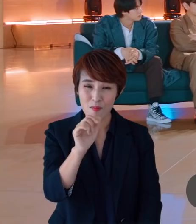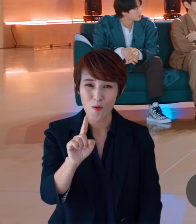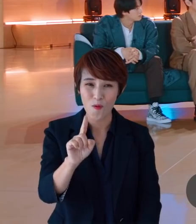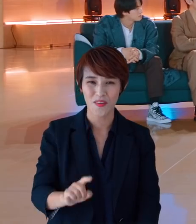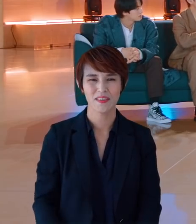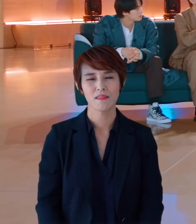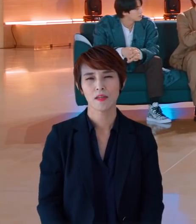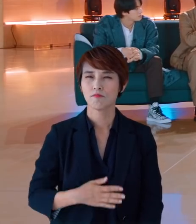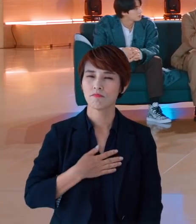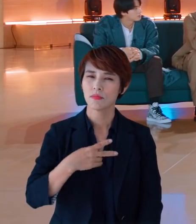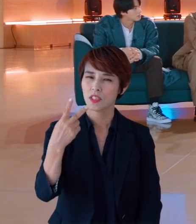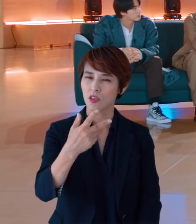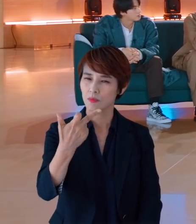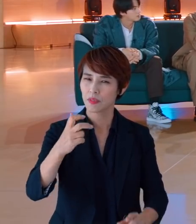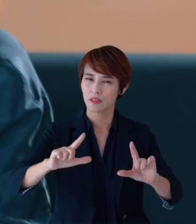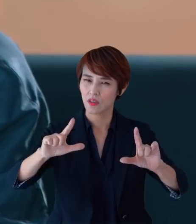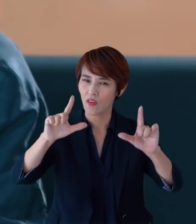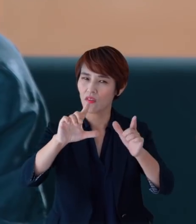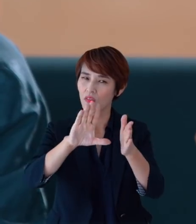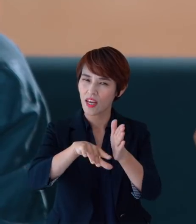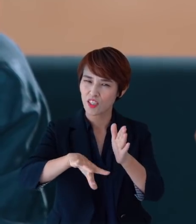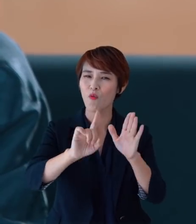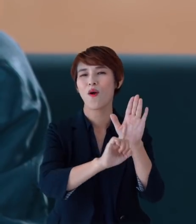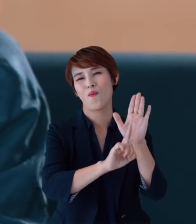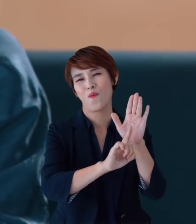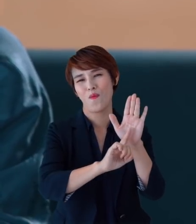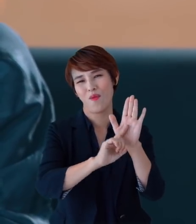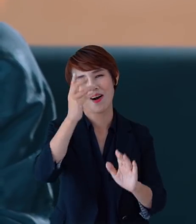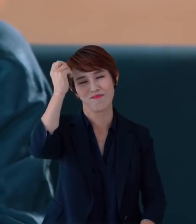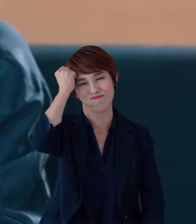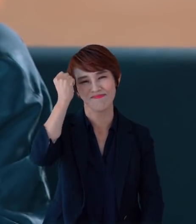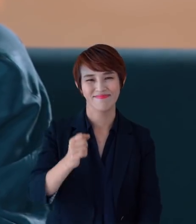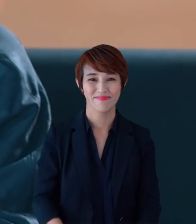V: For me, it’s... Was it 2017? The first PR video! V: Yes, I remember the first one.